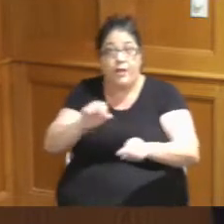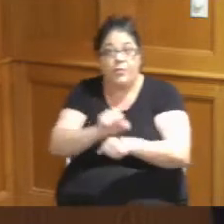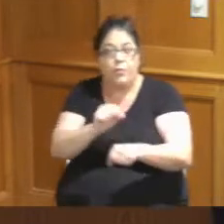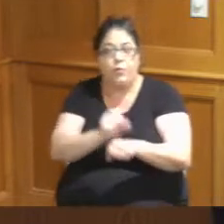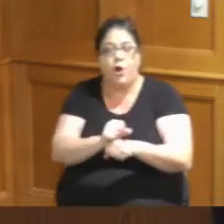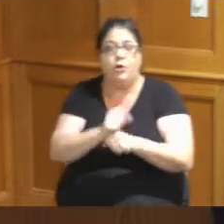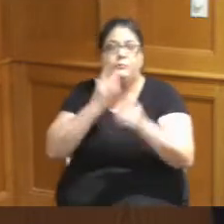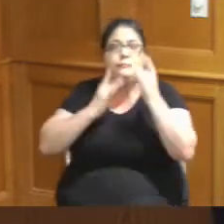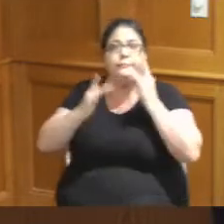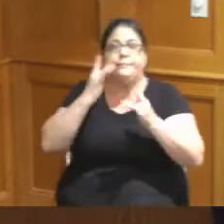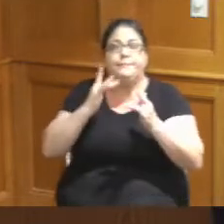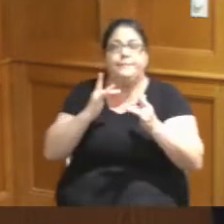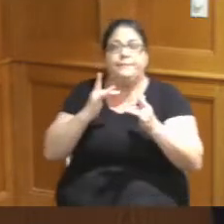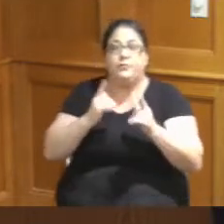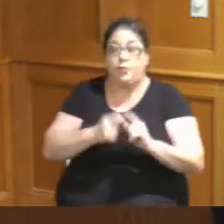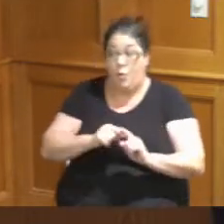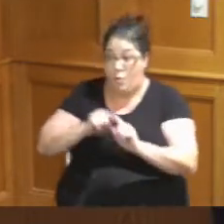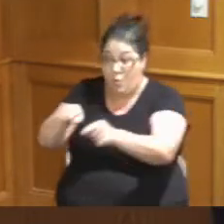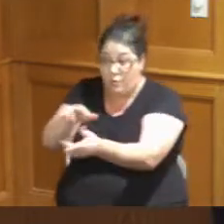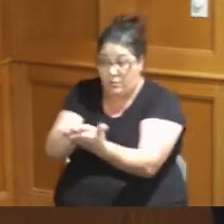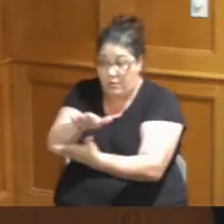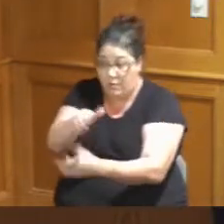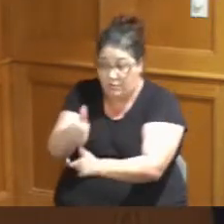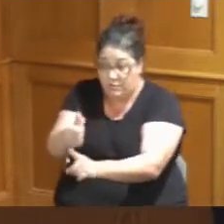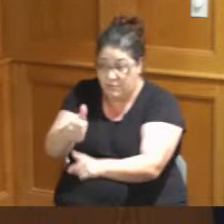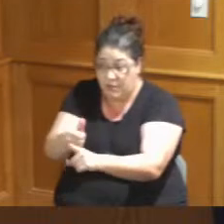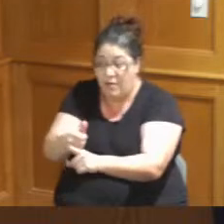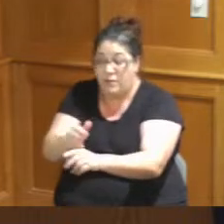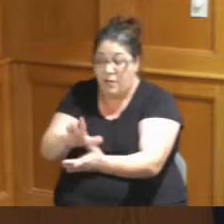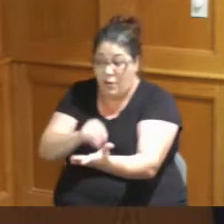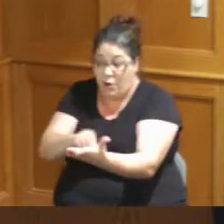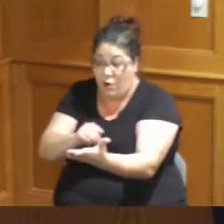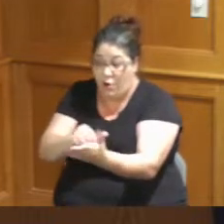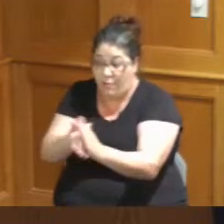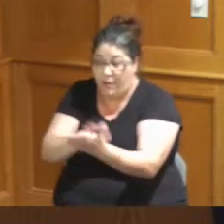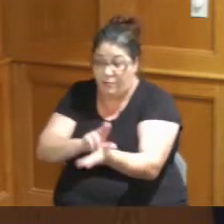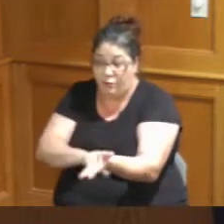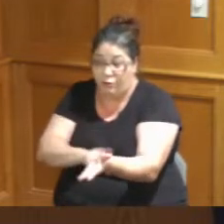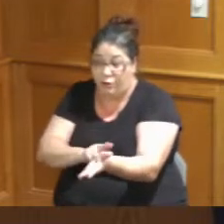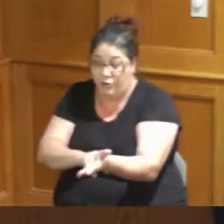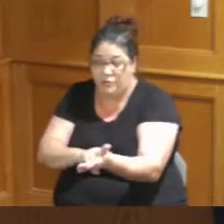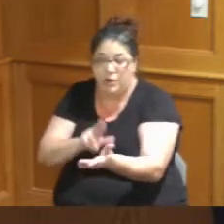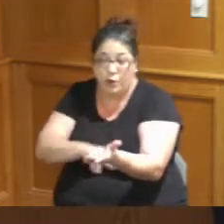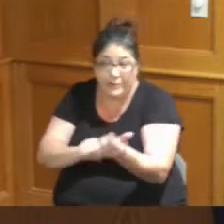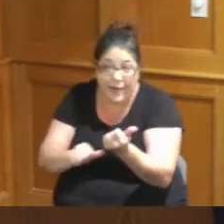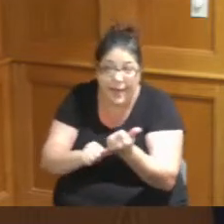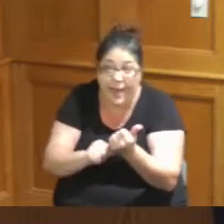the answers so I'm glad we invested this 1.5 million dollars and the nurses were so staff